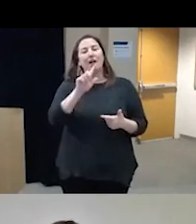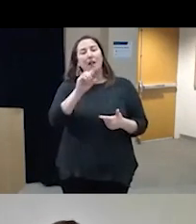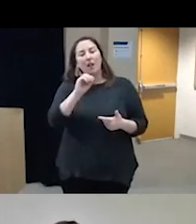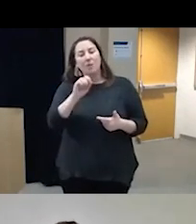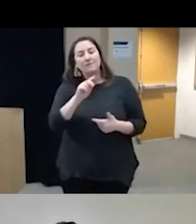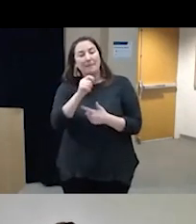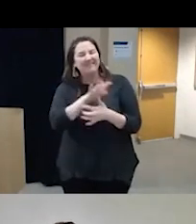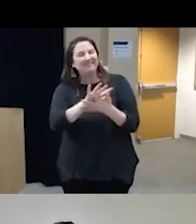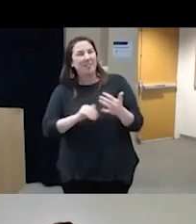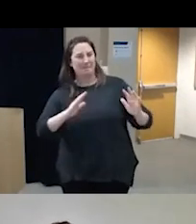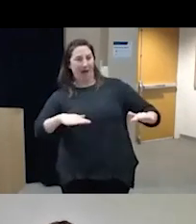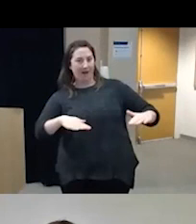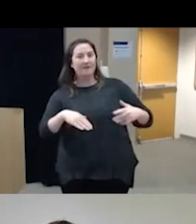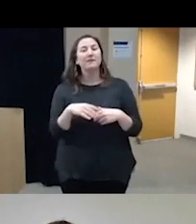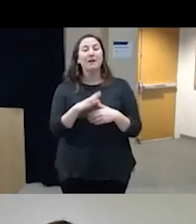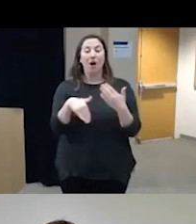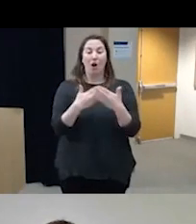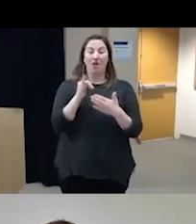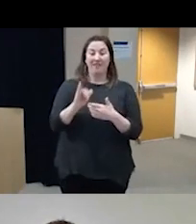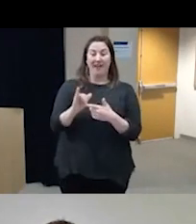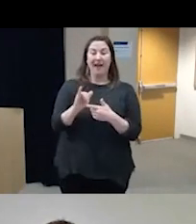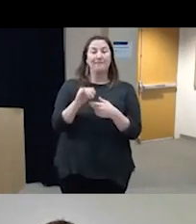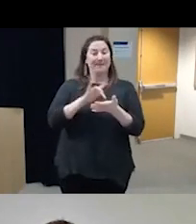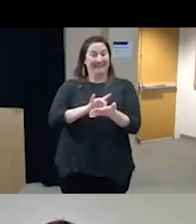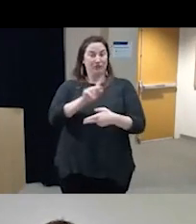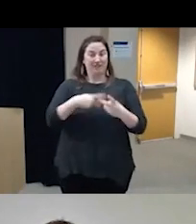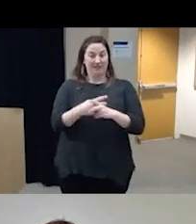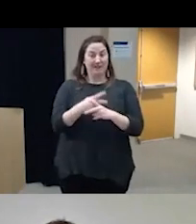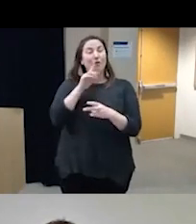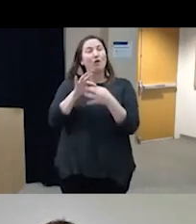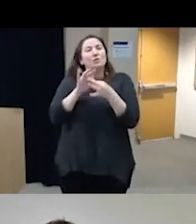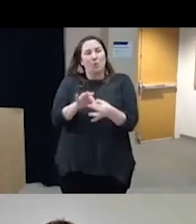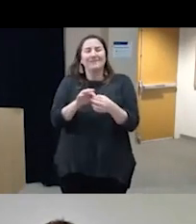All have histaminergic locates which has been associated with weight gain quite a bit.